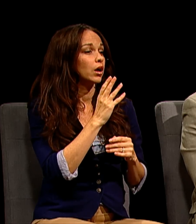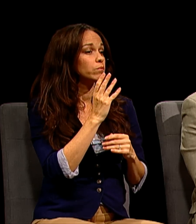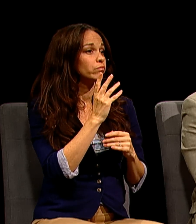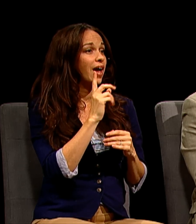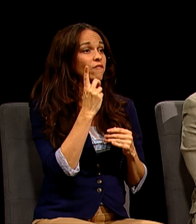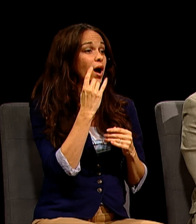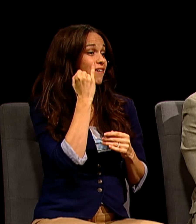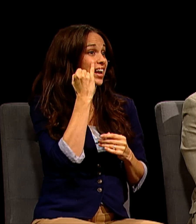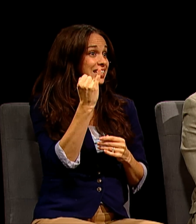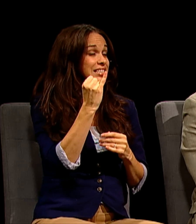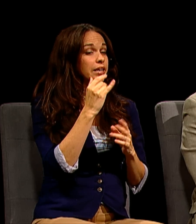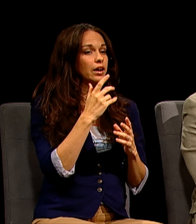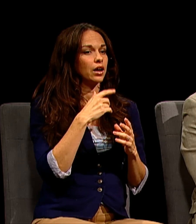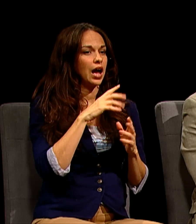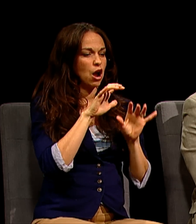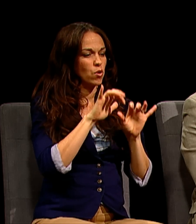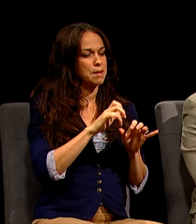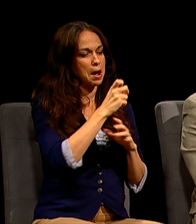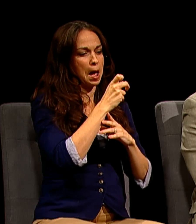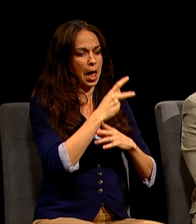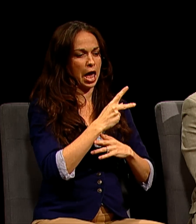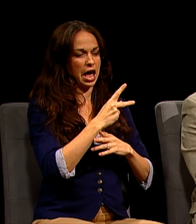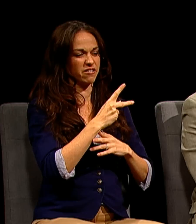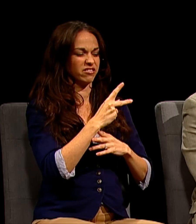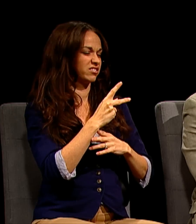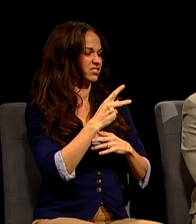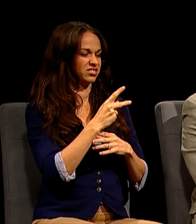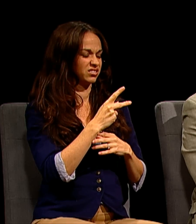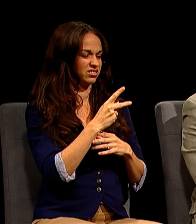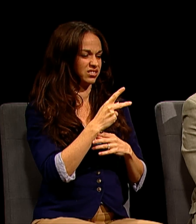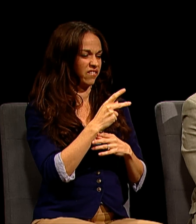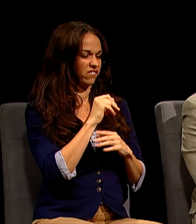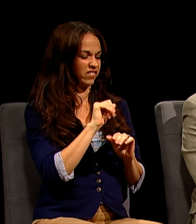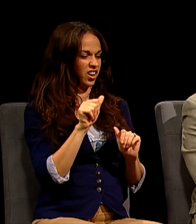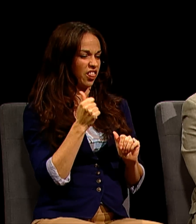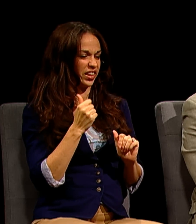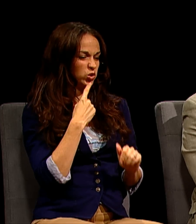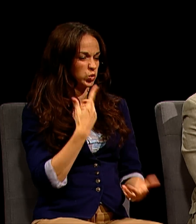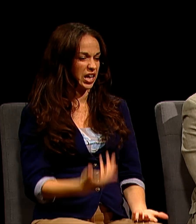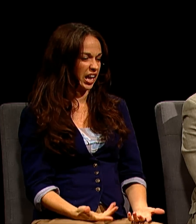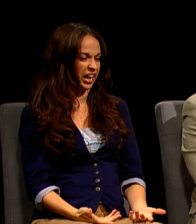half of what I know the length needs to be and I go up, I have nothing else to say. It's generally not worth it.